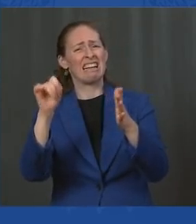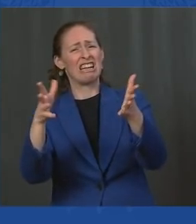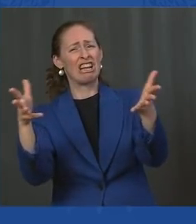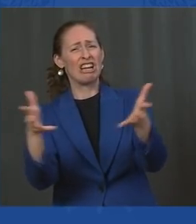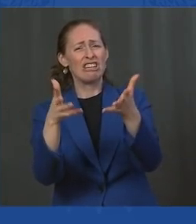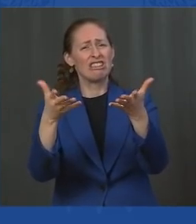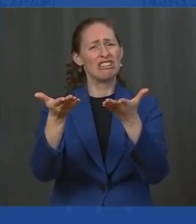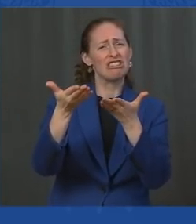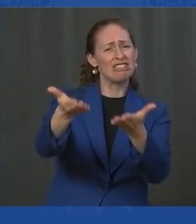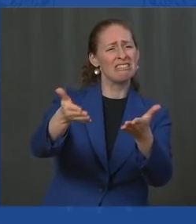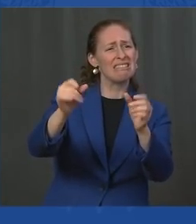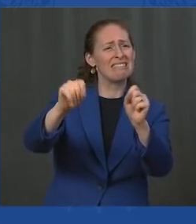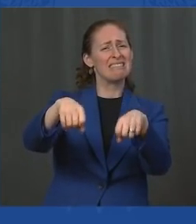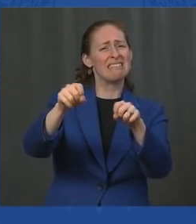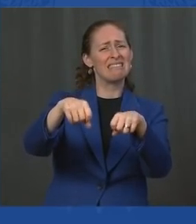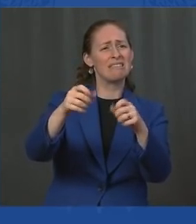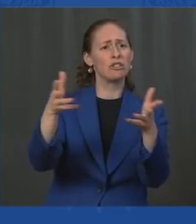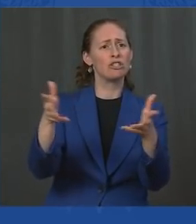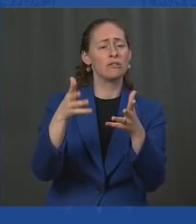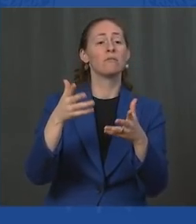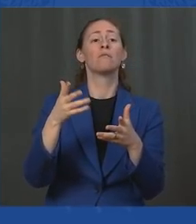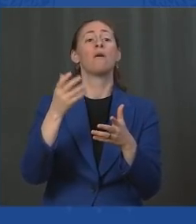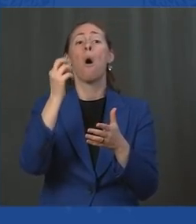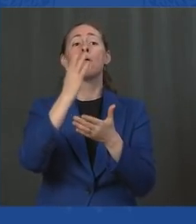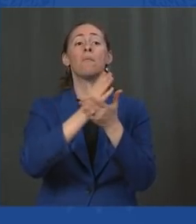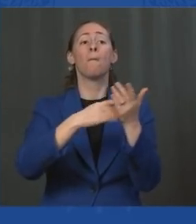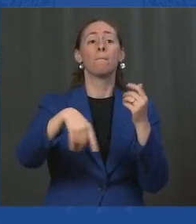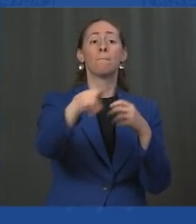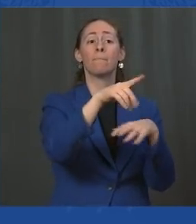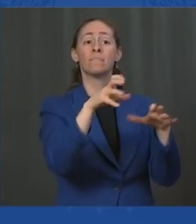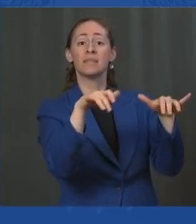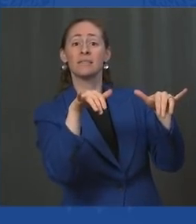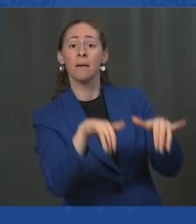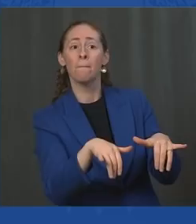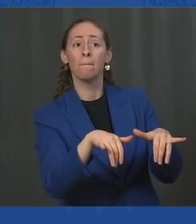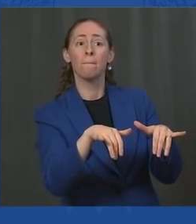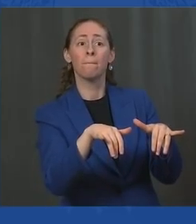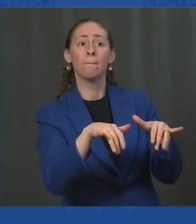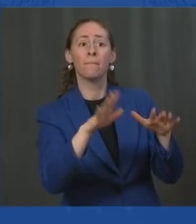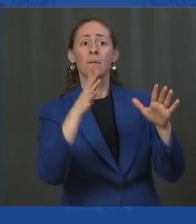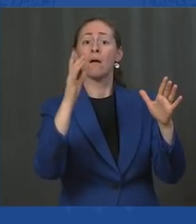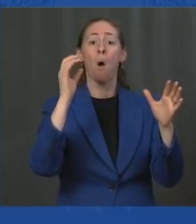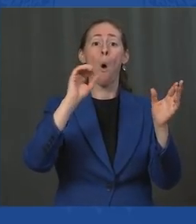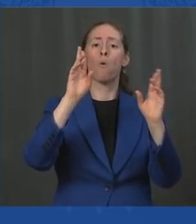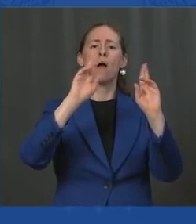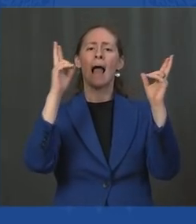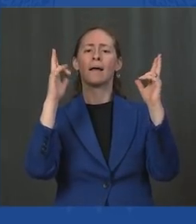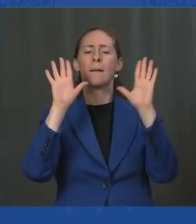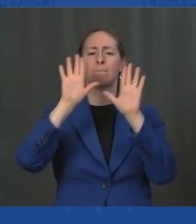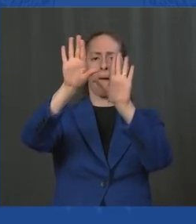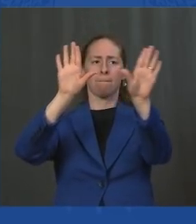by sheltering in place against the ferocious winds. But we can all understand why folks felt safest